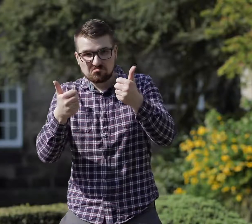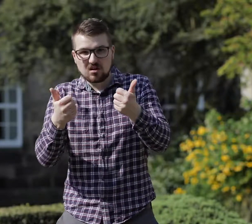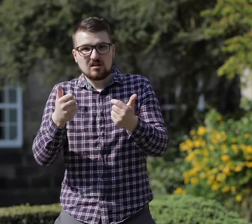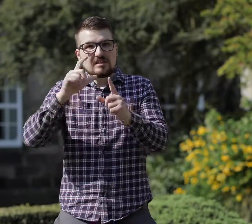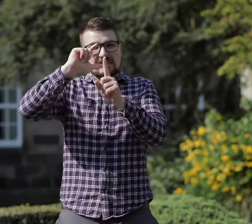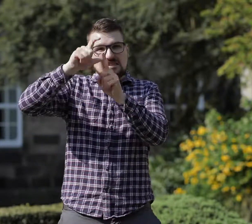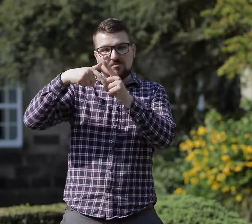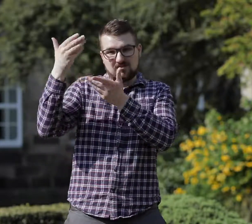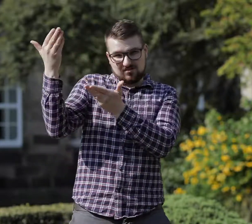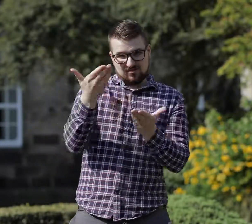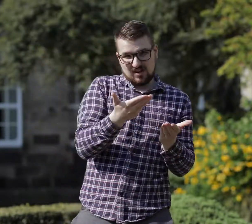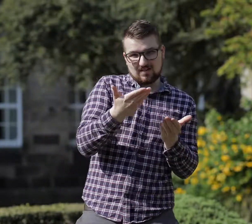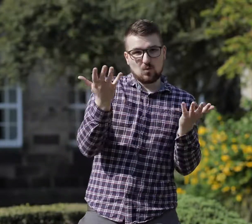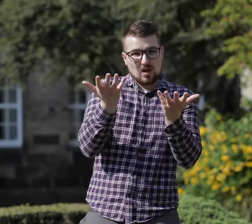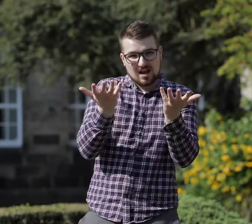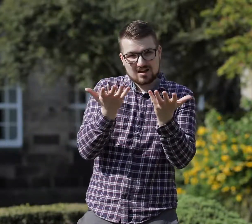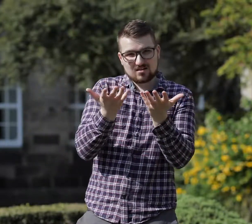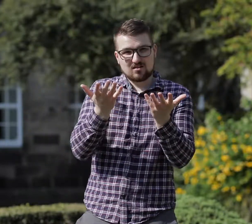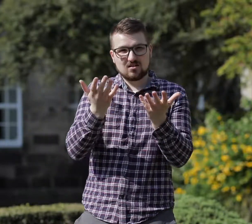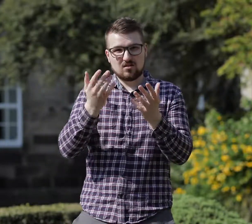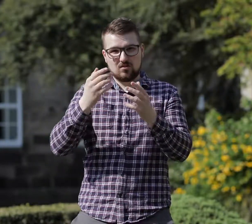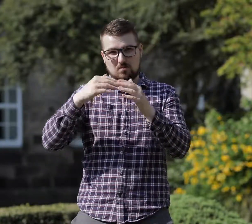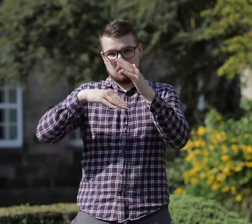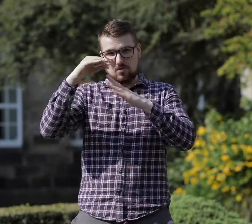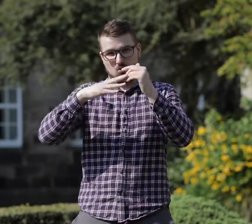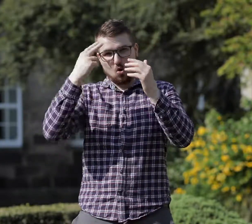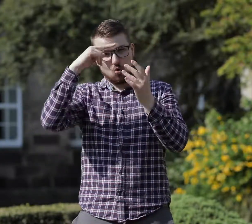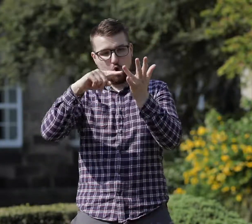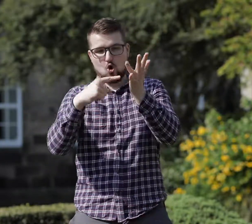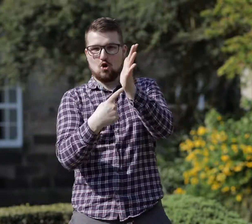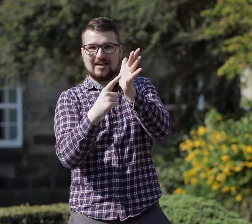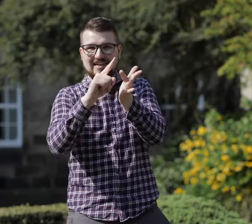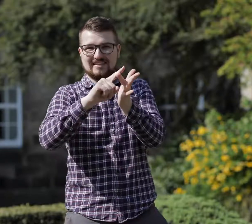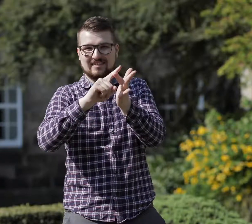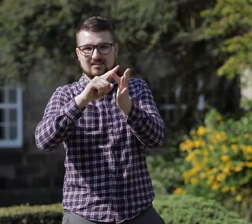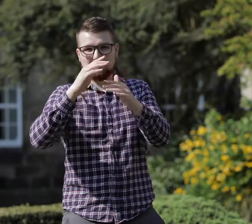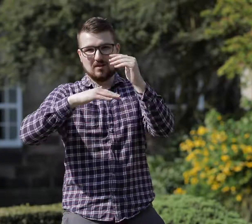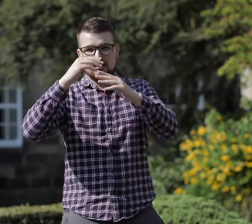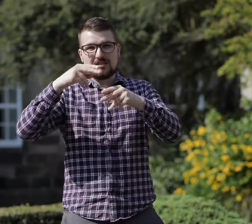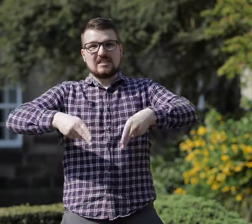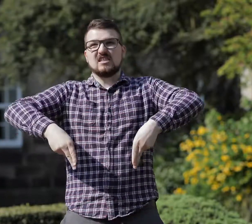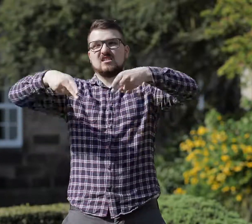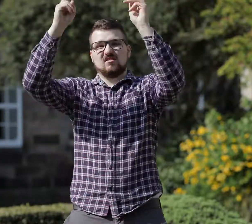So the Disability Services are based in a building called the OTI Building,